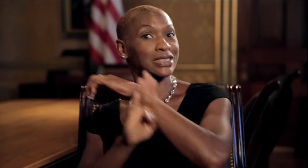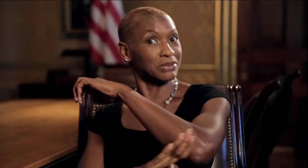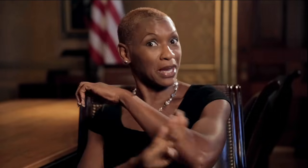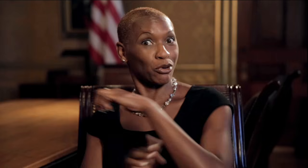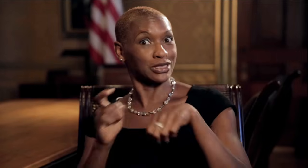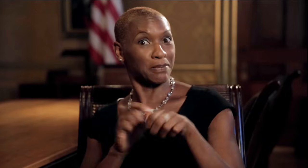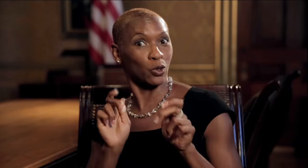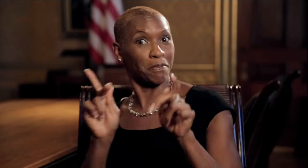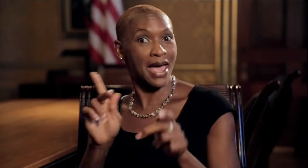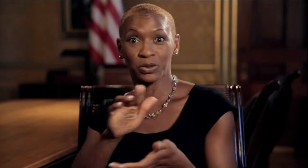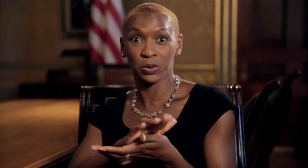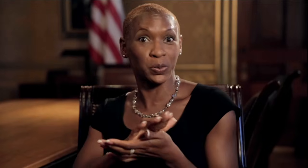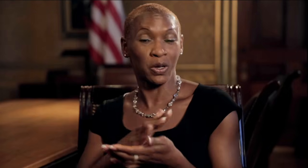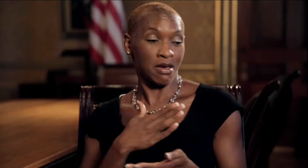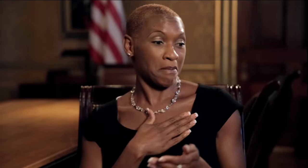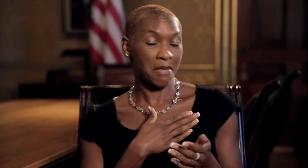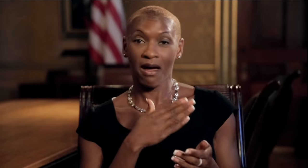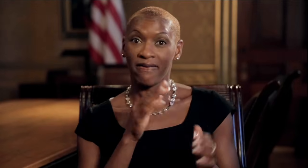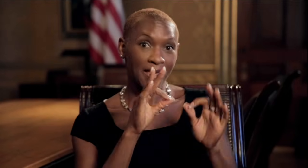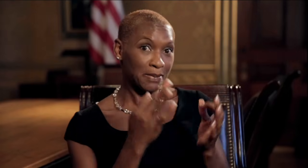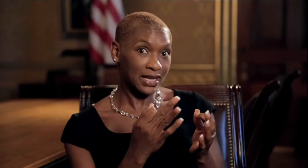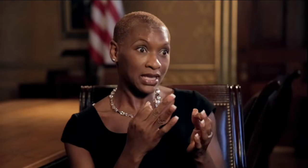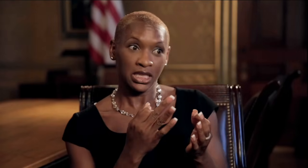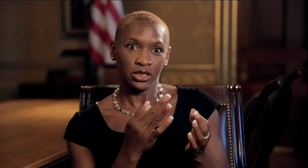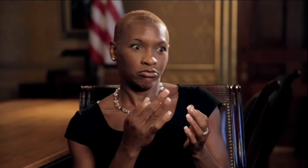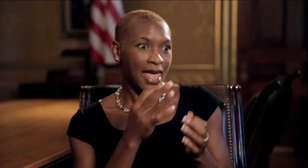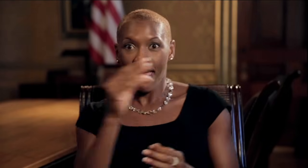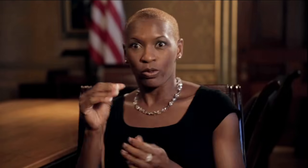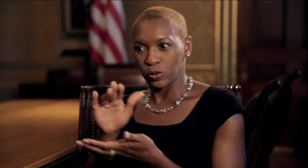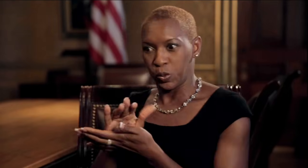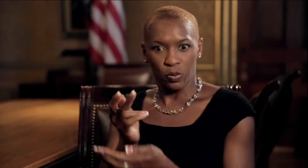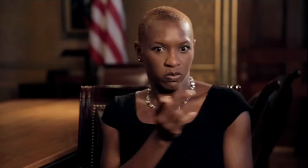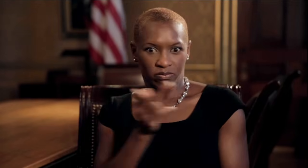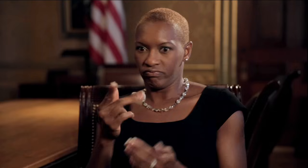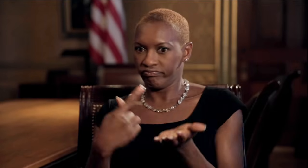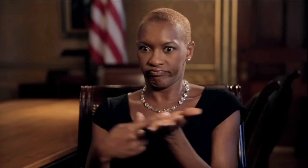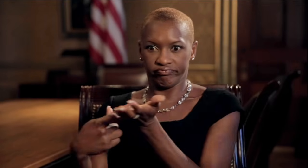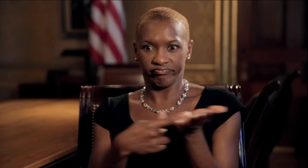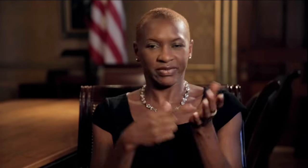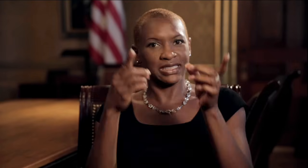In September, when it was time to go back to school, my family and my school